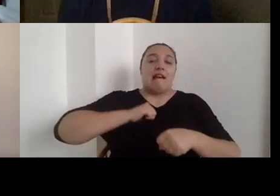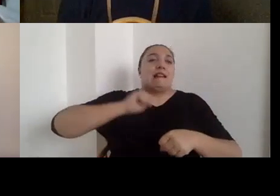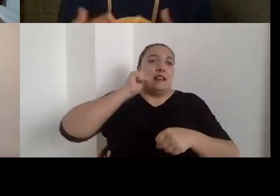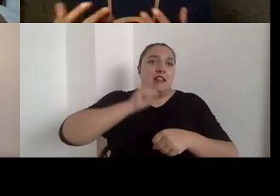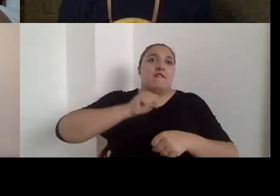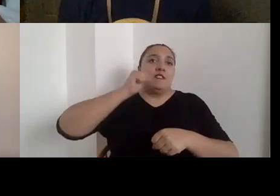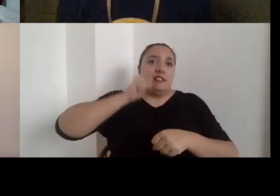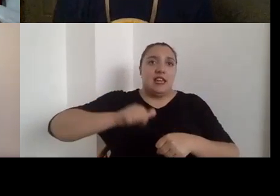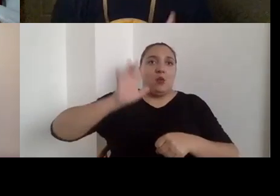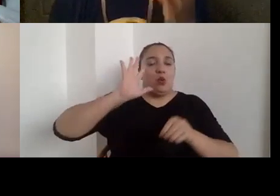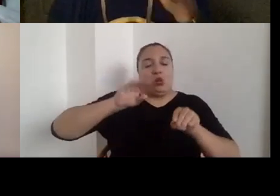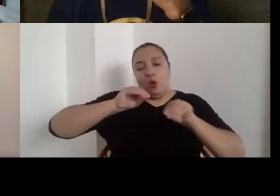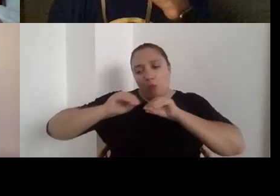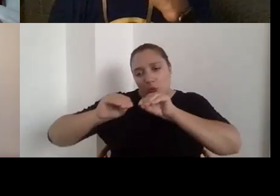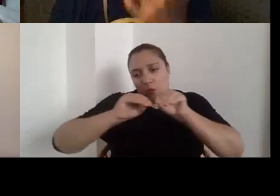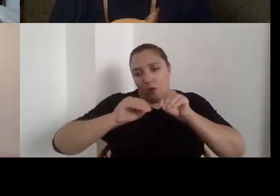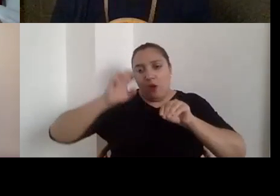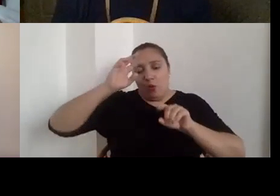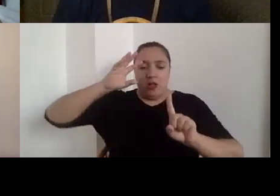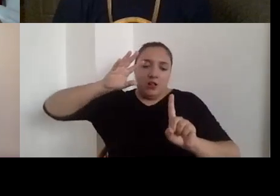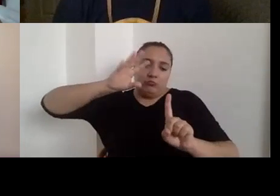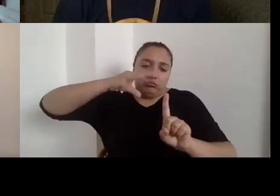and documenting the moving every day.